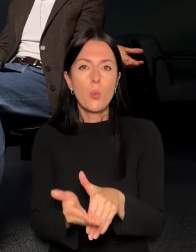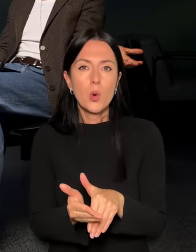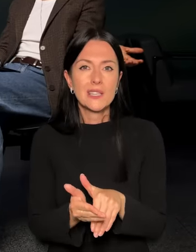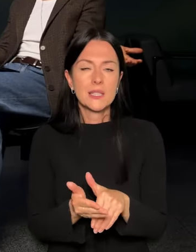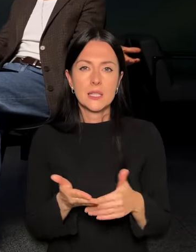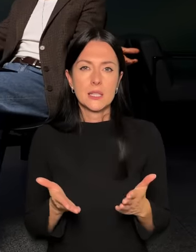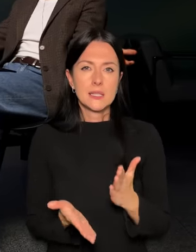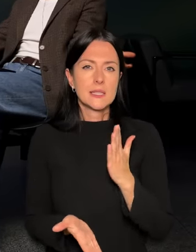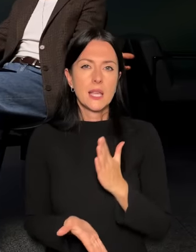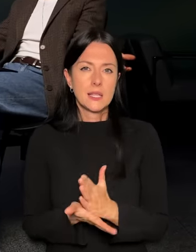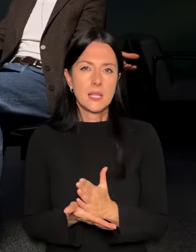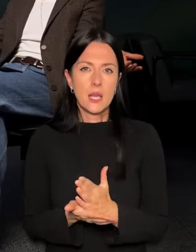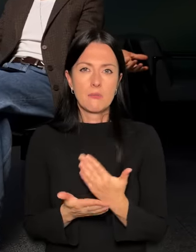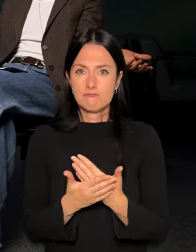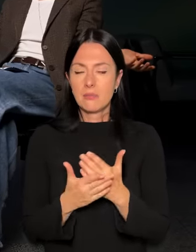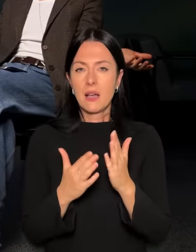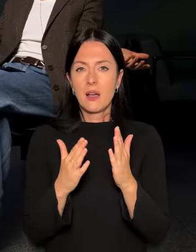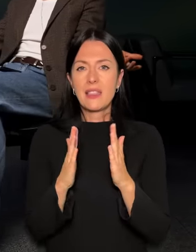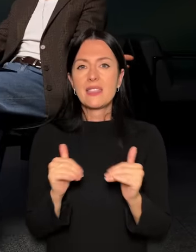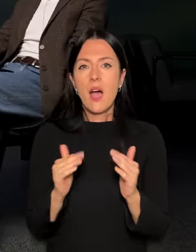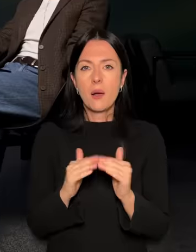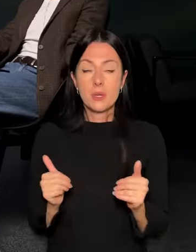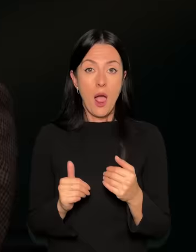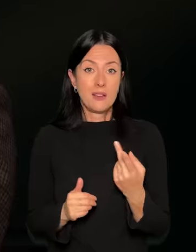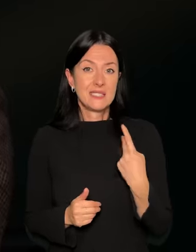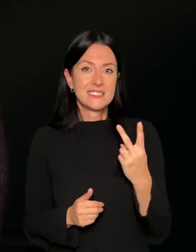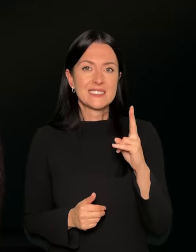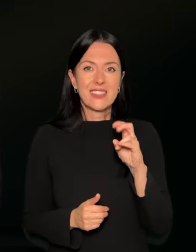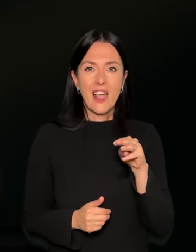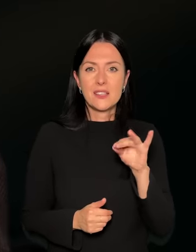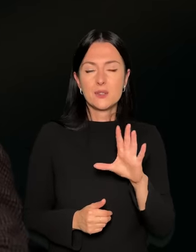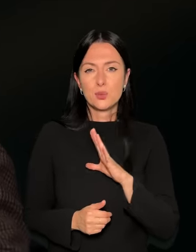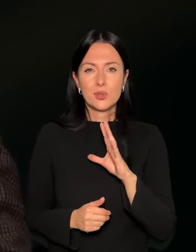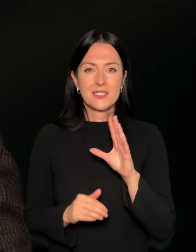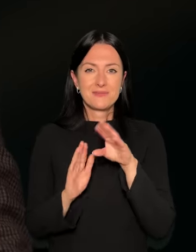Somewhere there is a camp for children with disabilities.